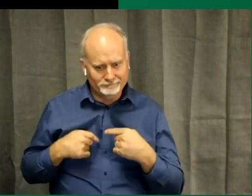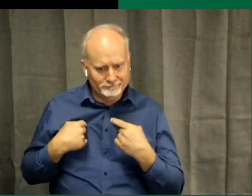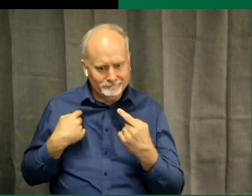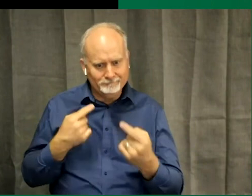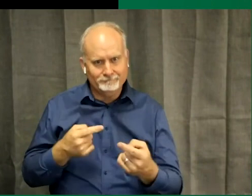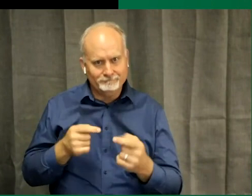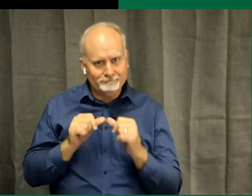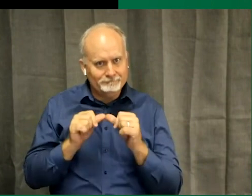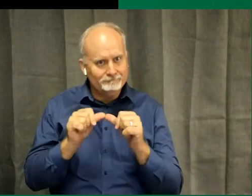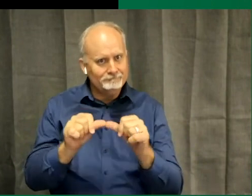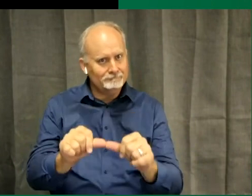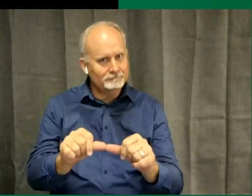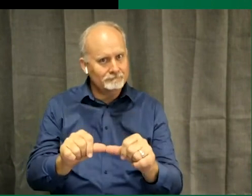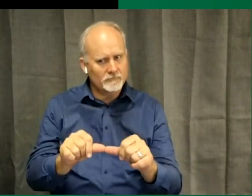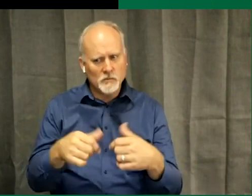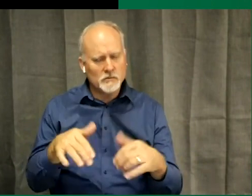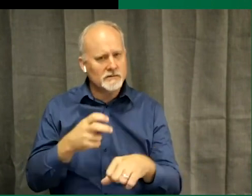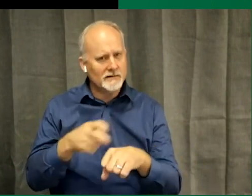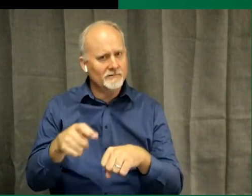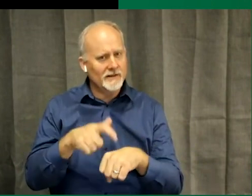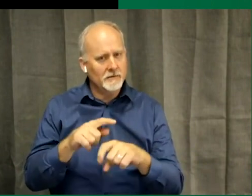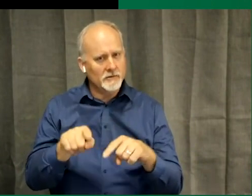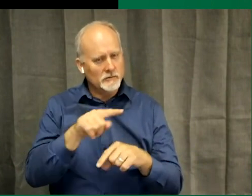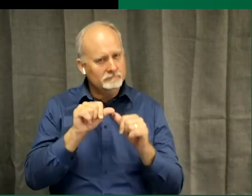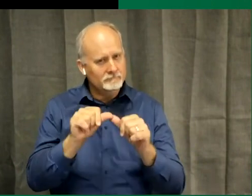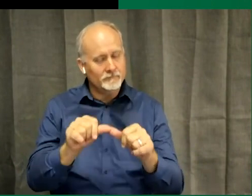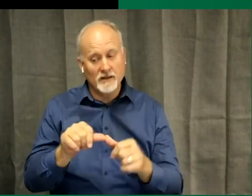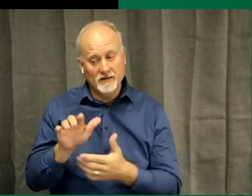in higher education and public health they say that college is one of the most difficult